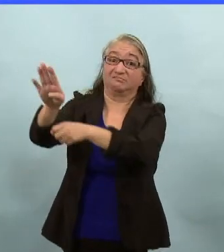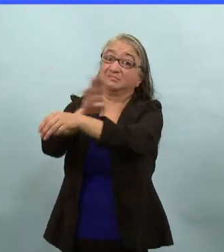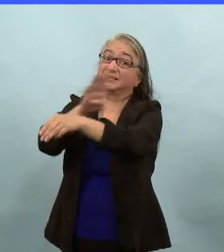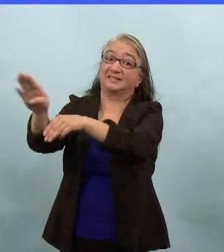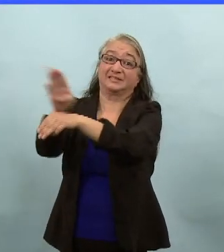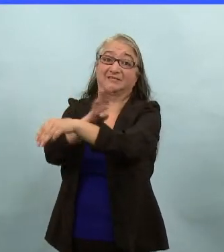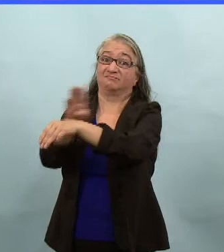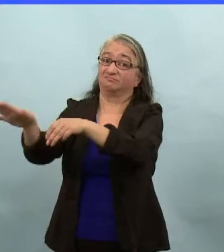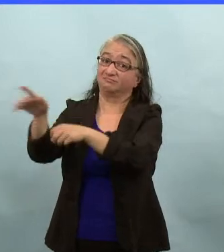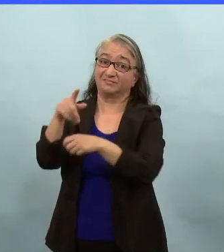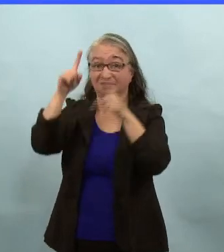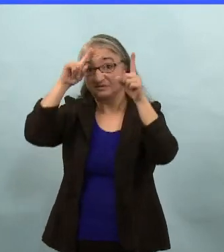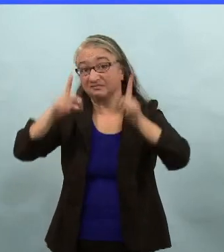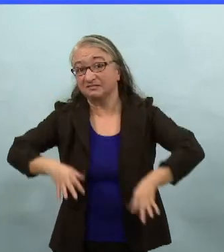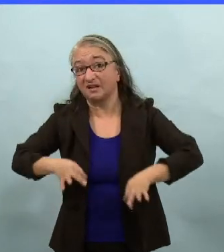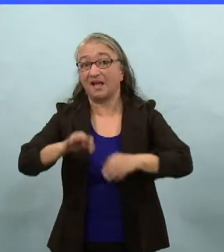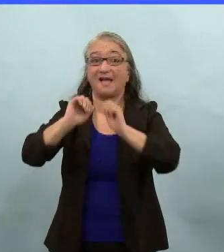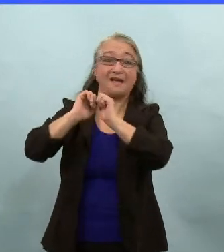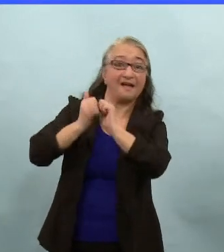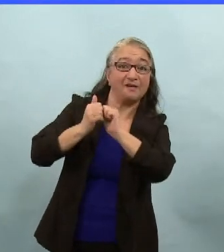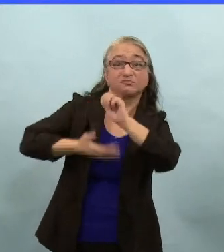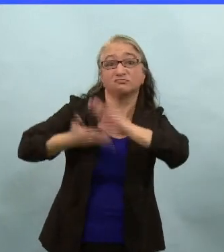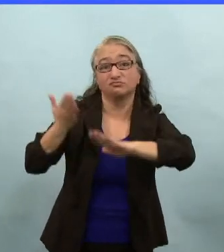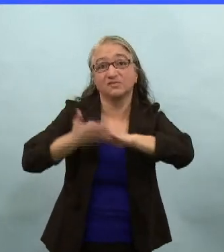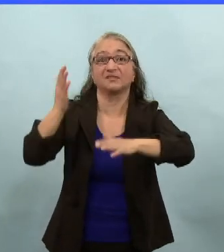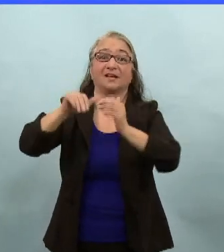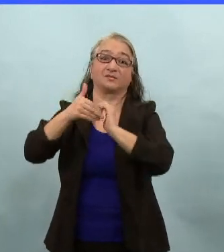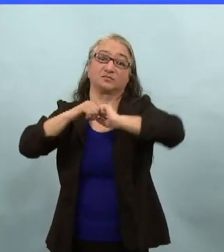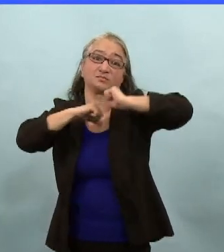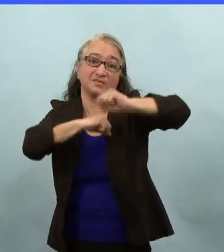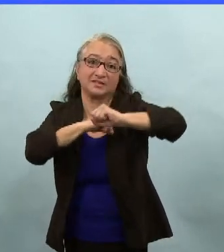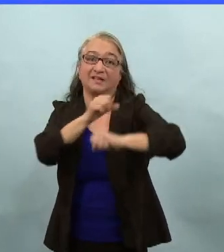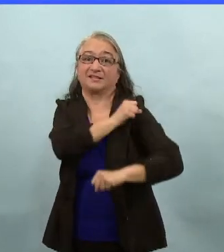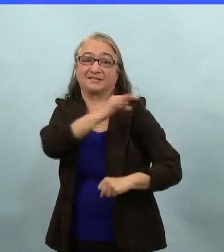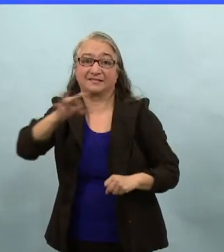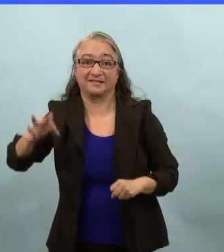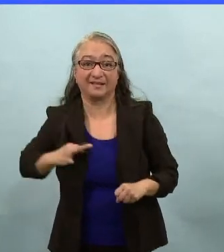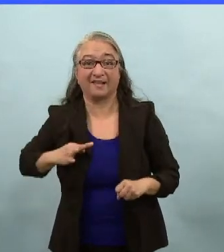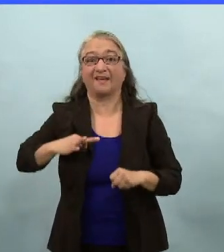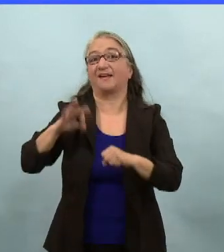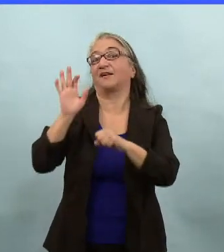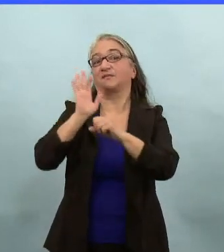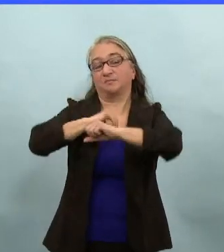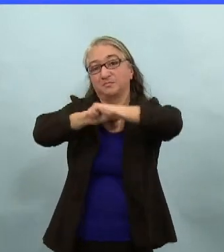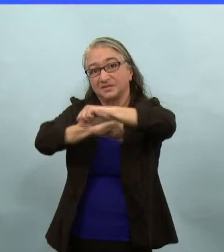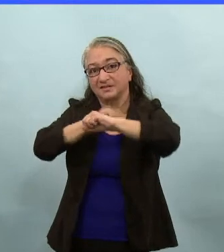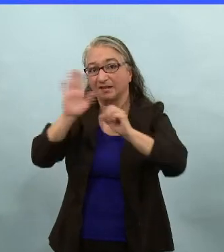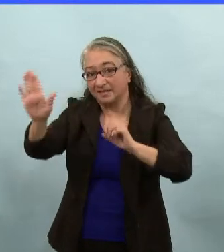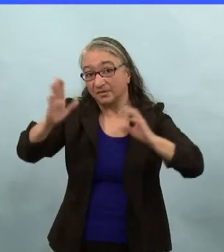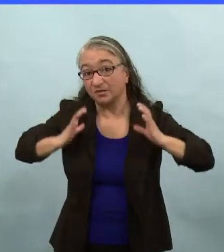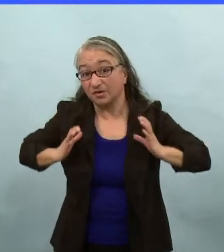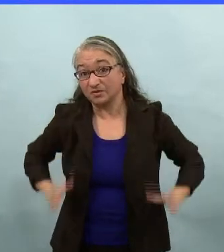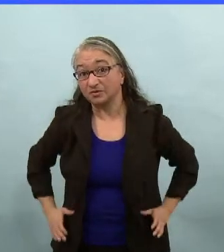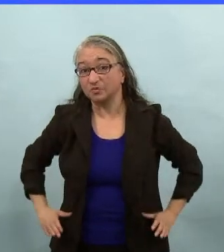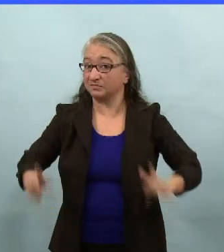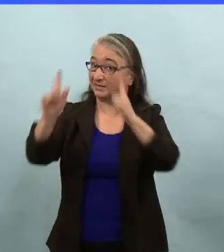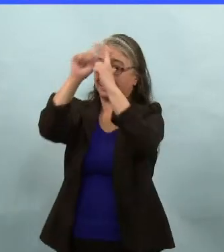their their clients and in in doing so we are also making supports available there's a portal open